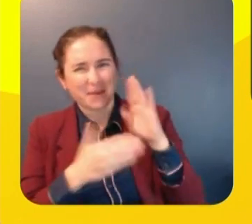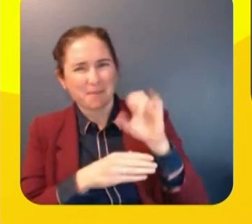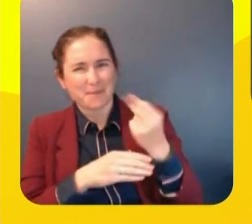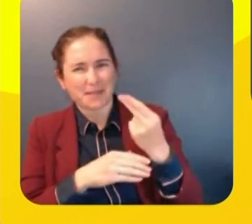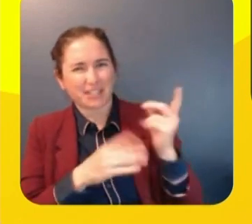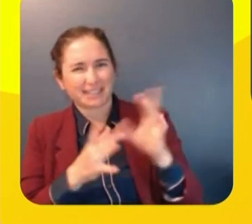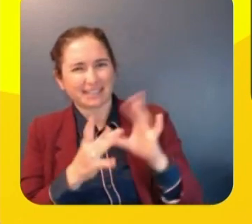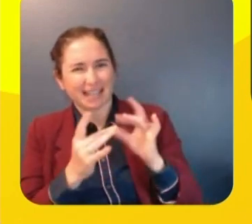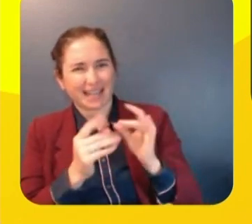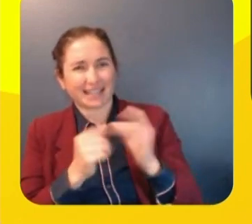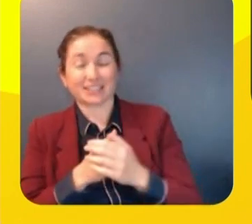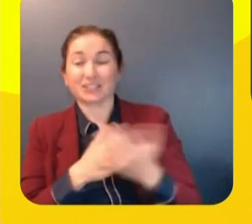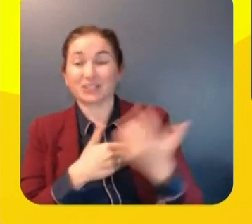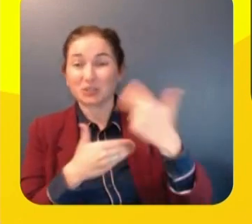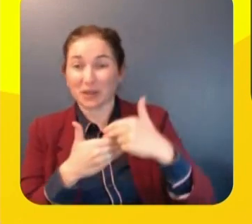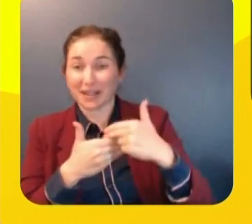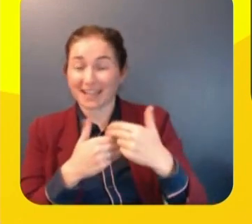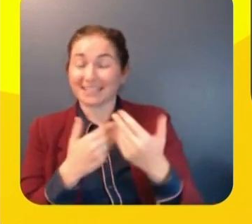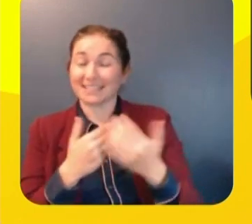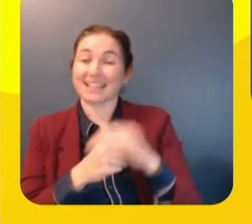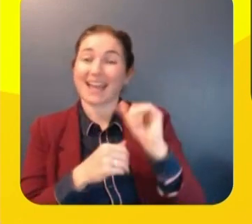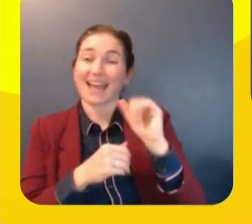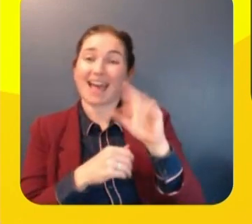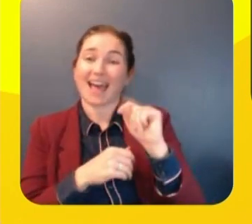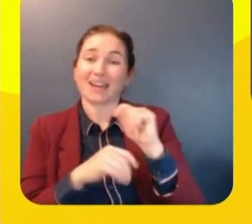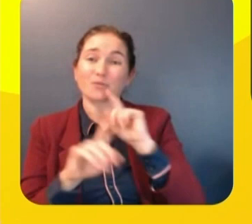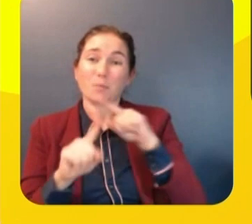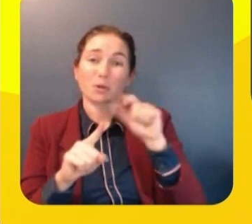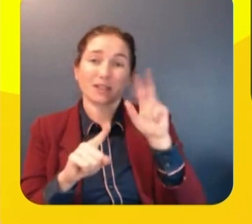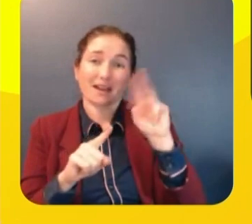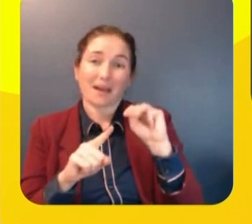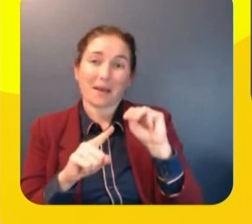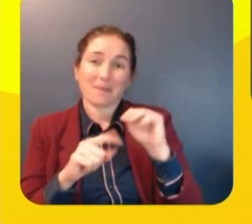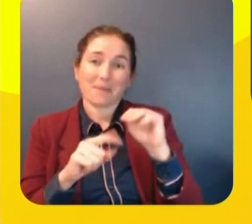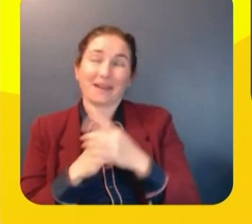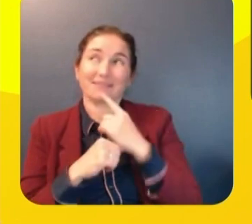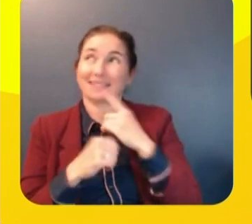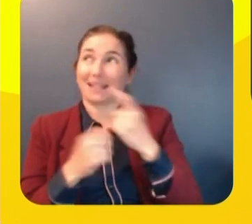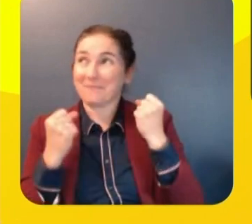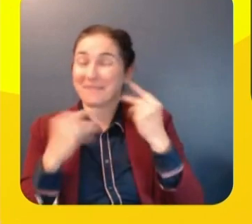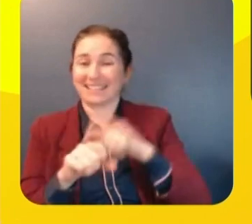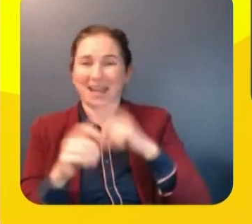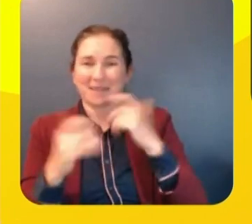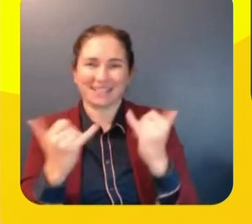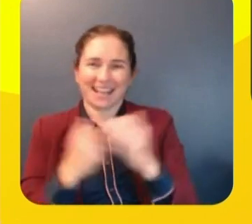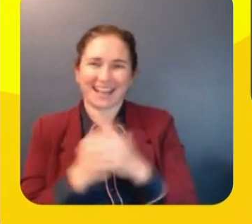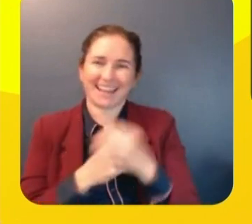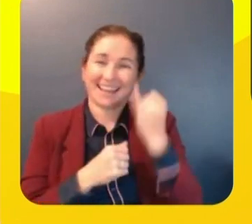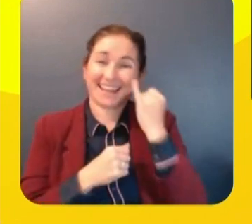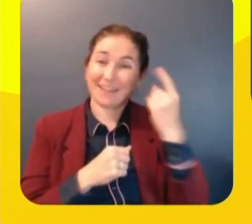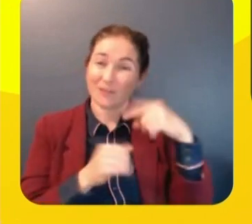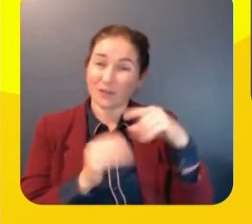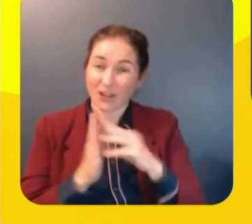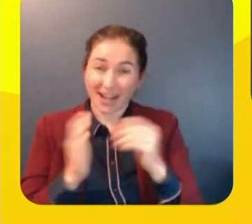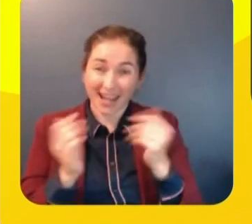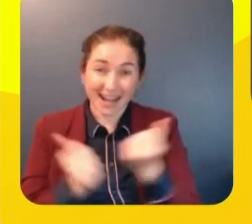Join us, actreport.com. I think that's the 100th time I said it today. And if you found anything today, valuable or inspiring,